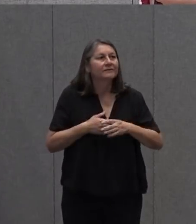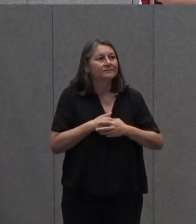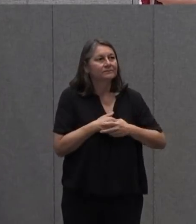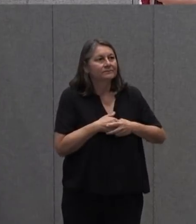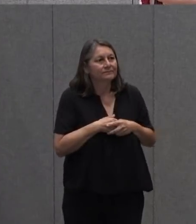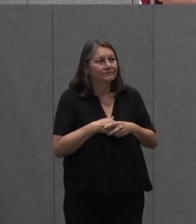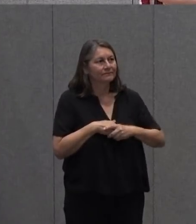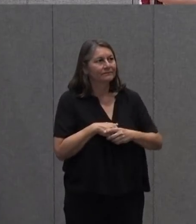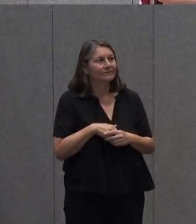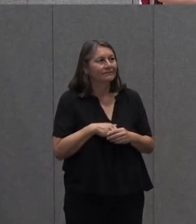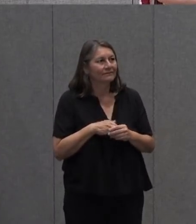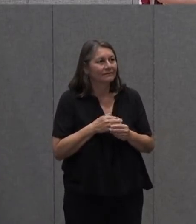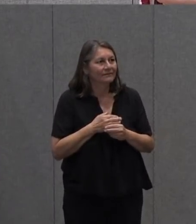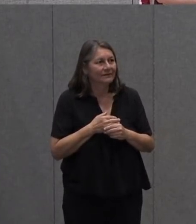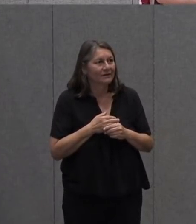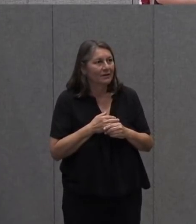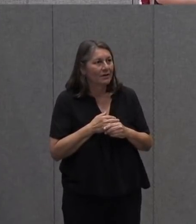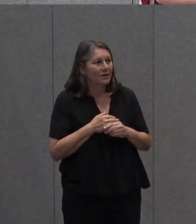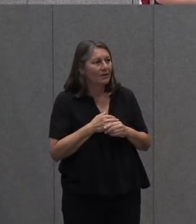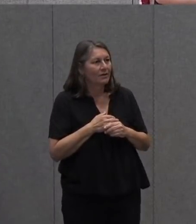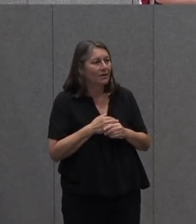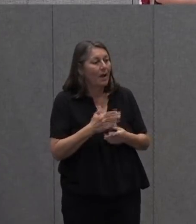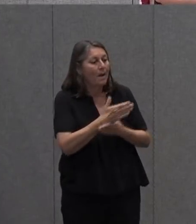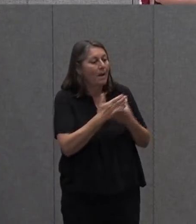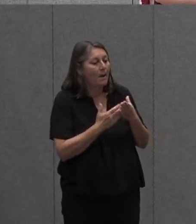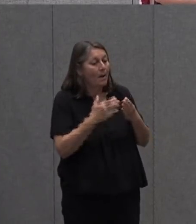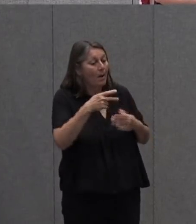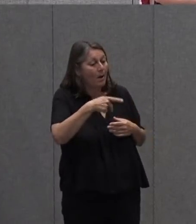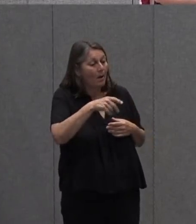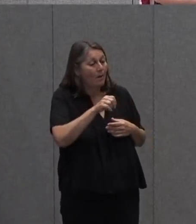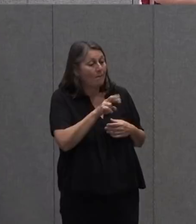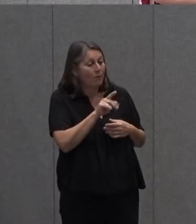Let's see, portion. Thank you audience.